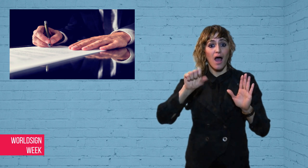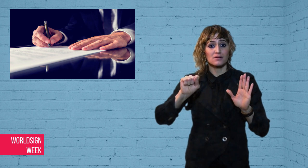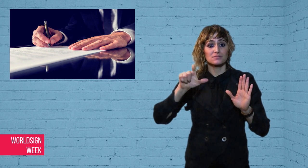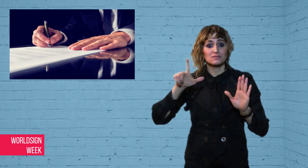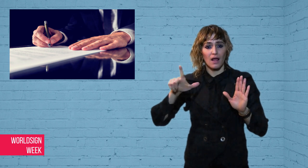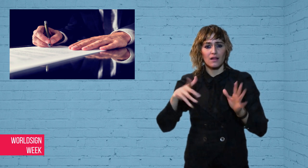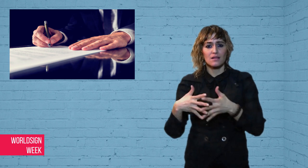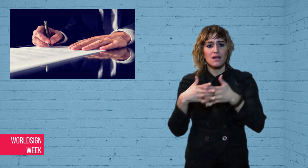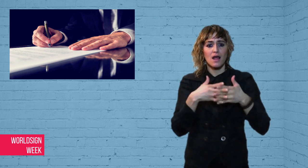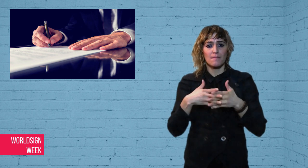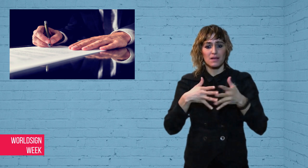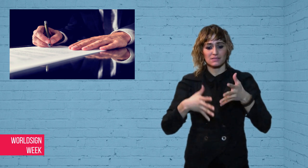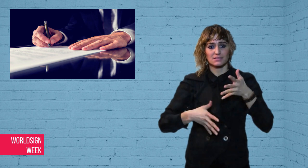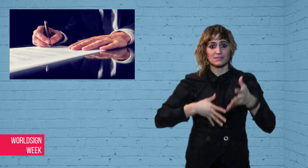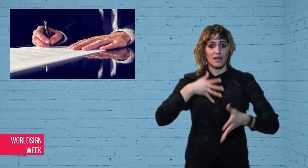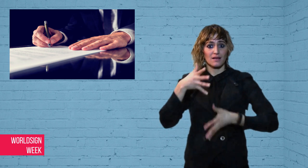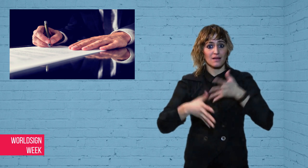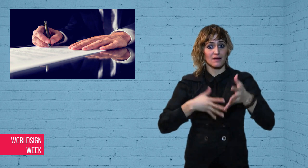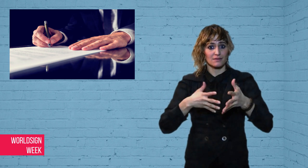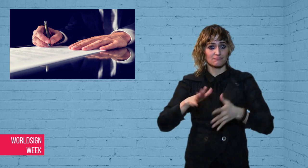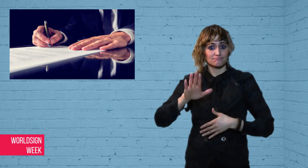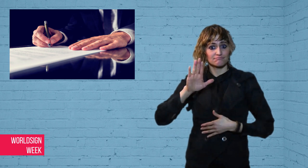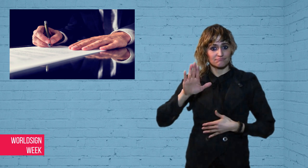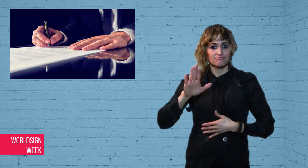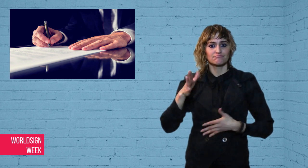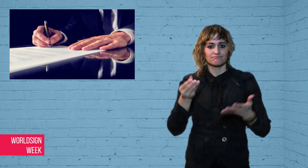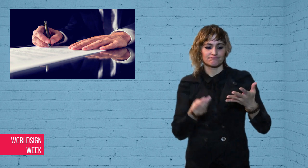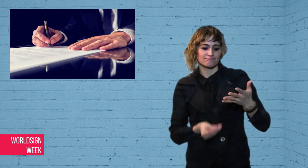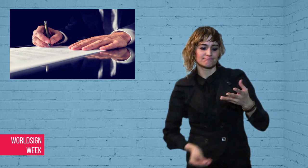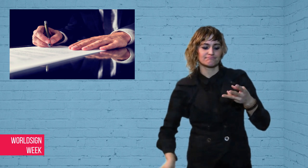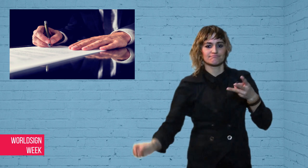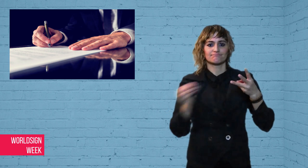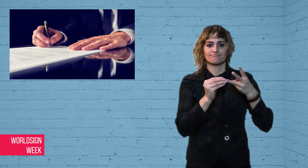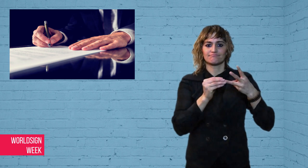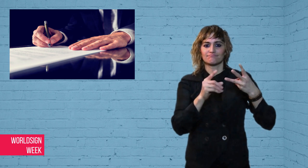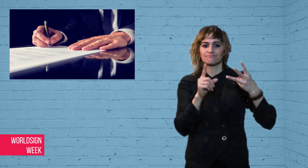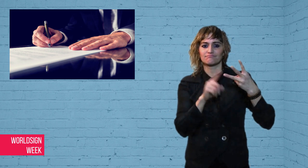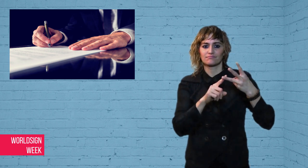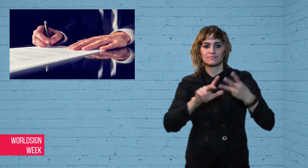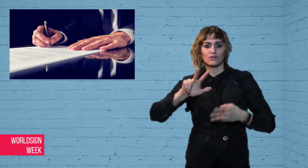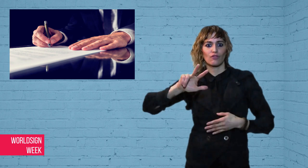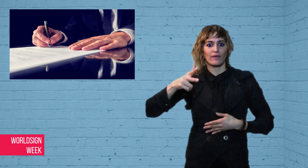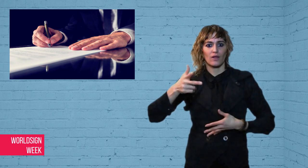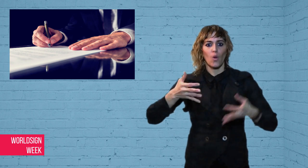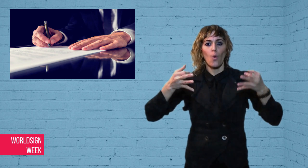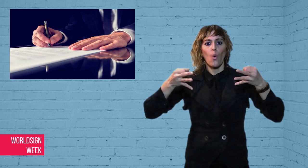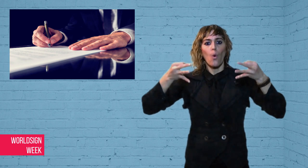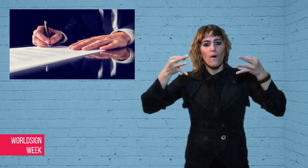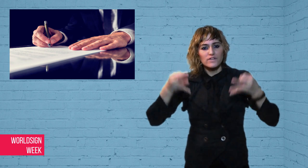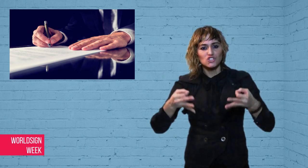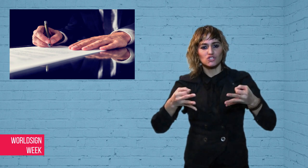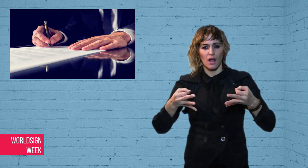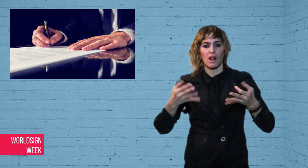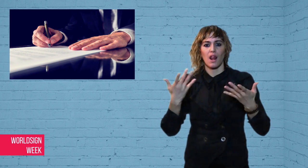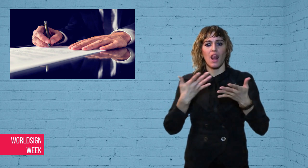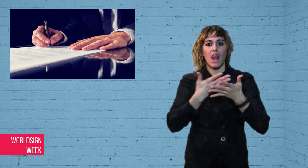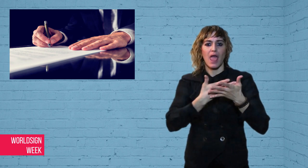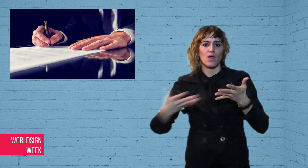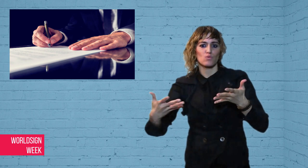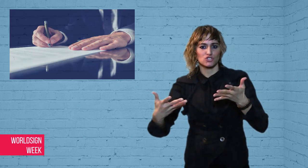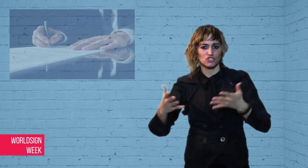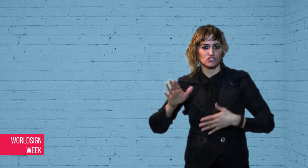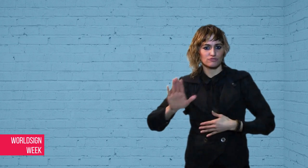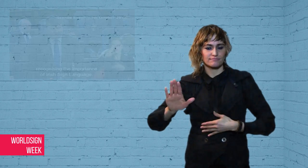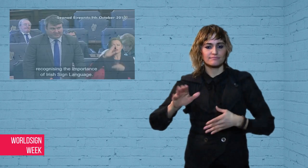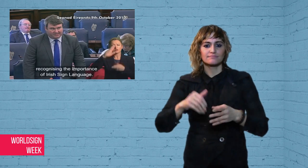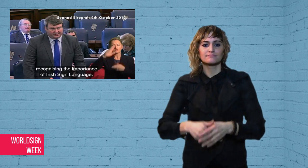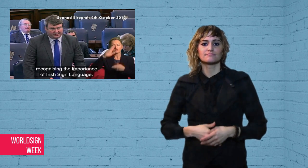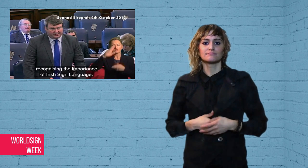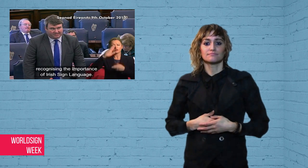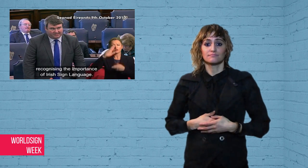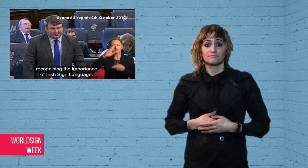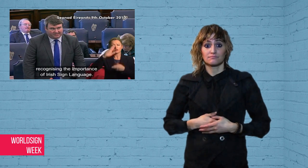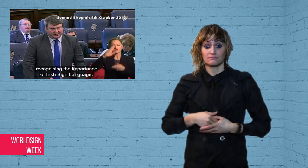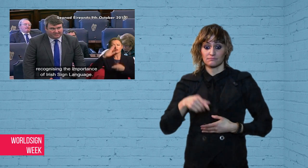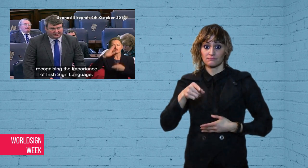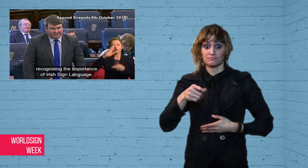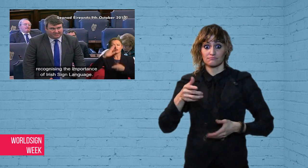list American Sign Language as their official third language.